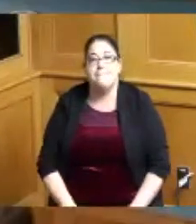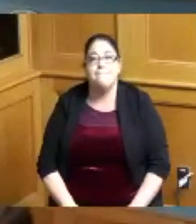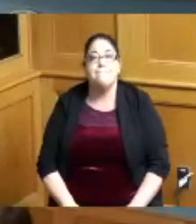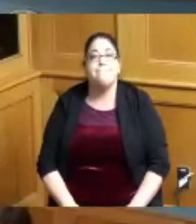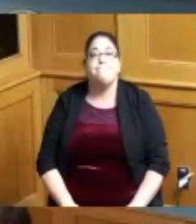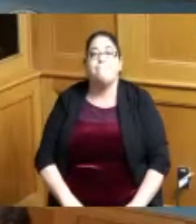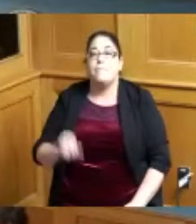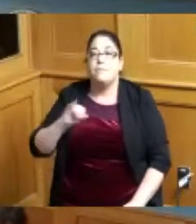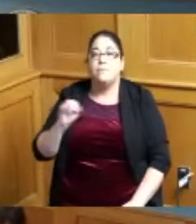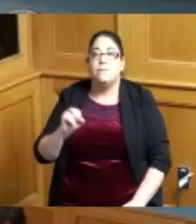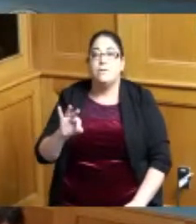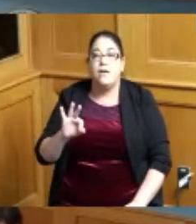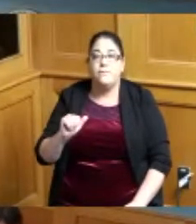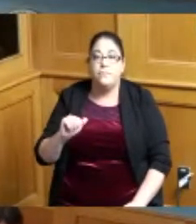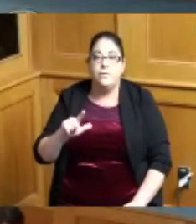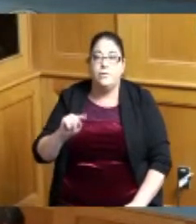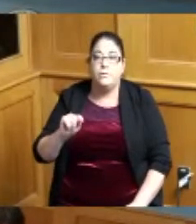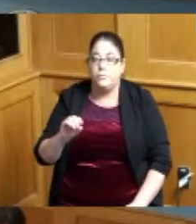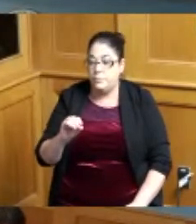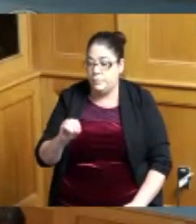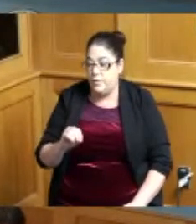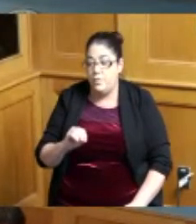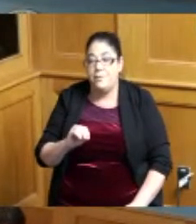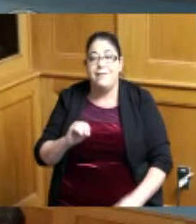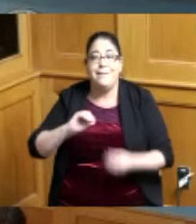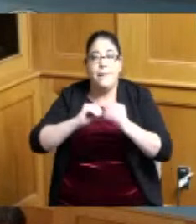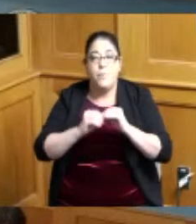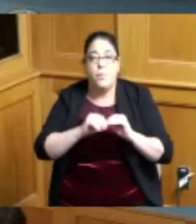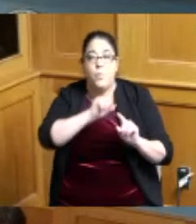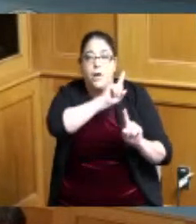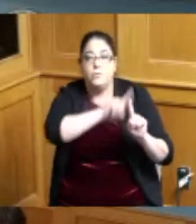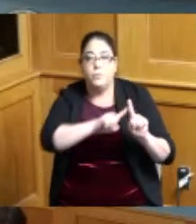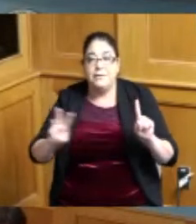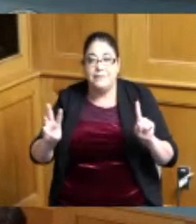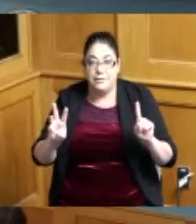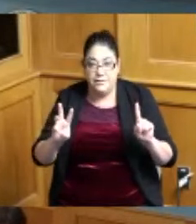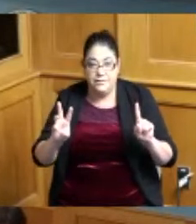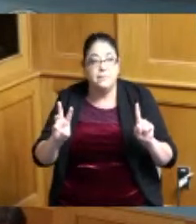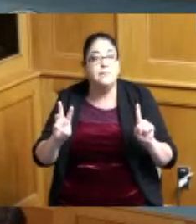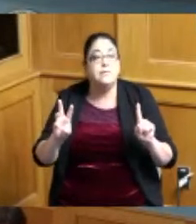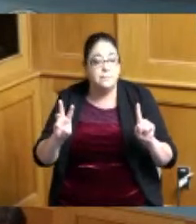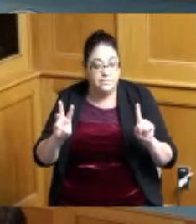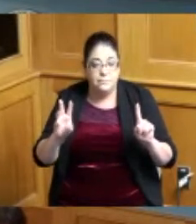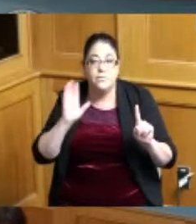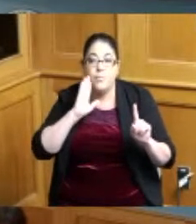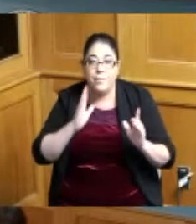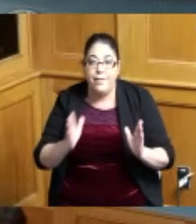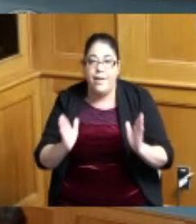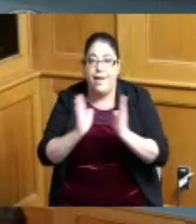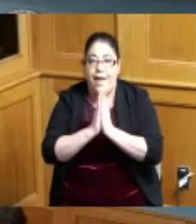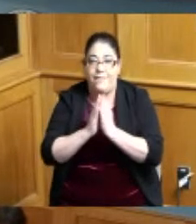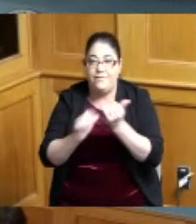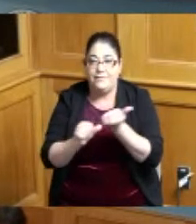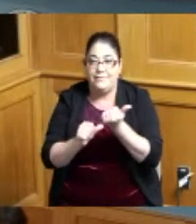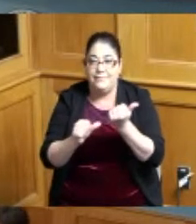Madam President so items one through six and I'm going to ask assistant Administrator webb to speak